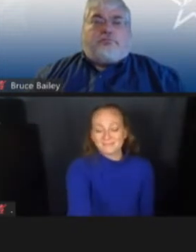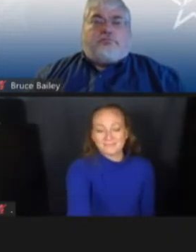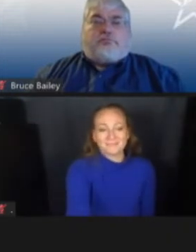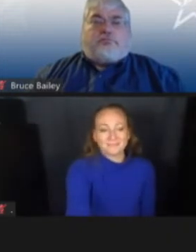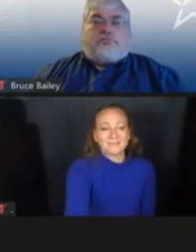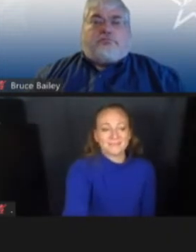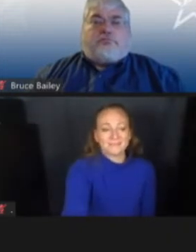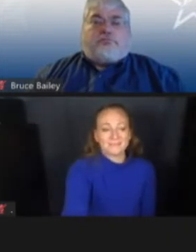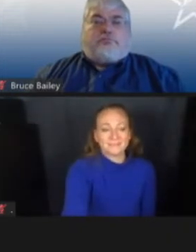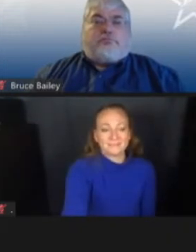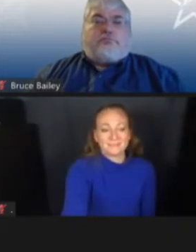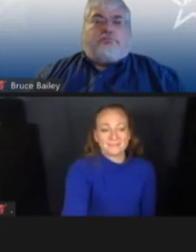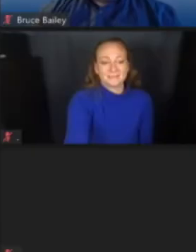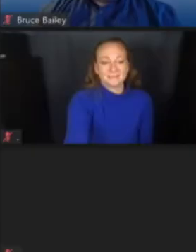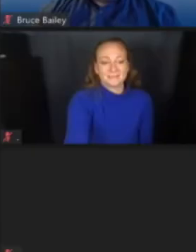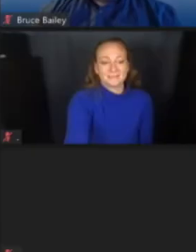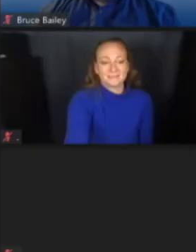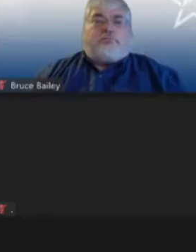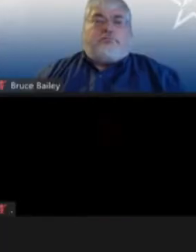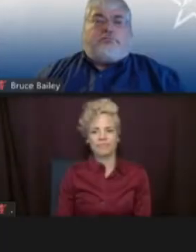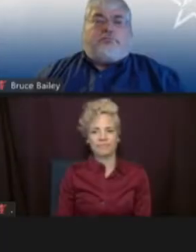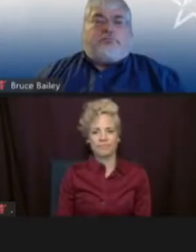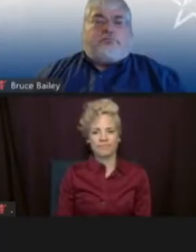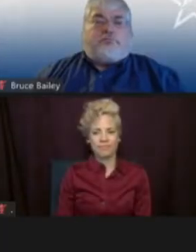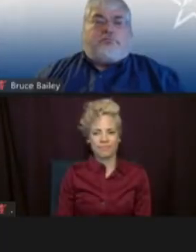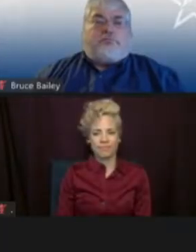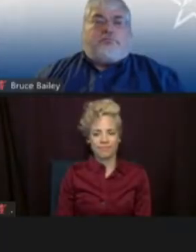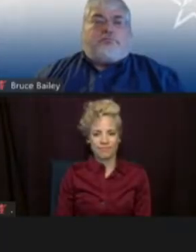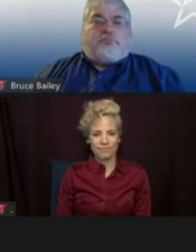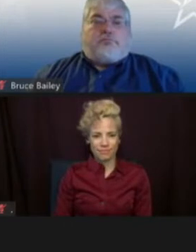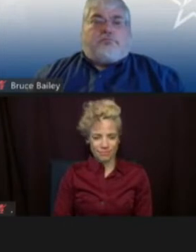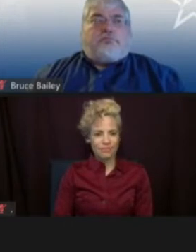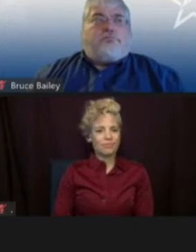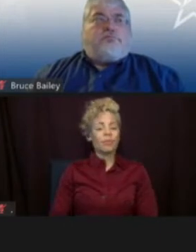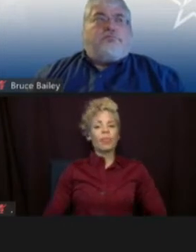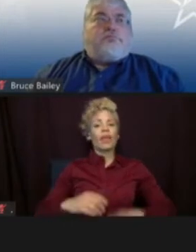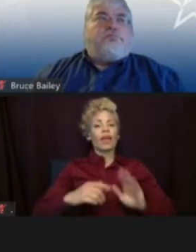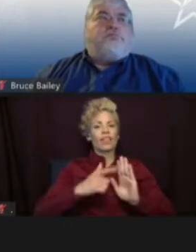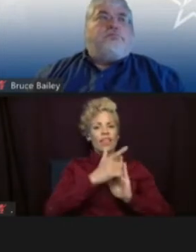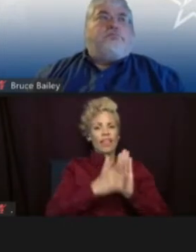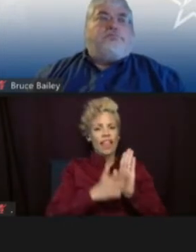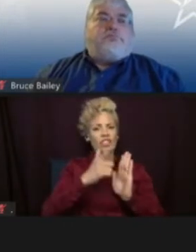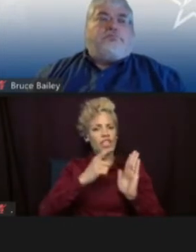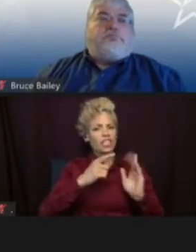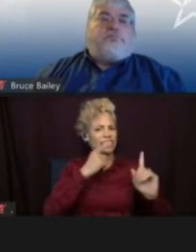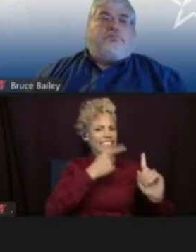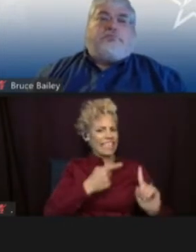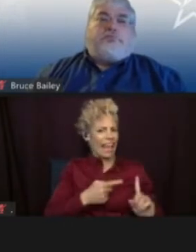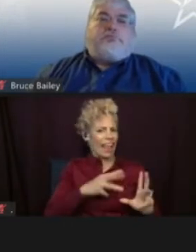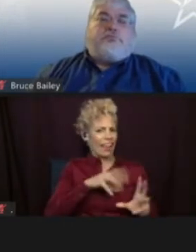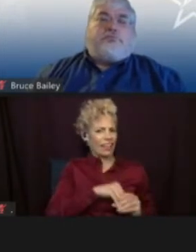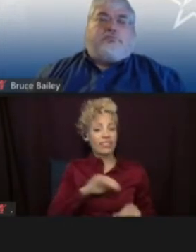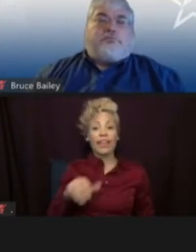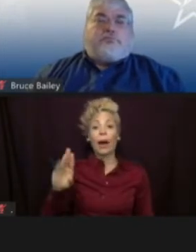The details of the legislation. So this is a bill which has four parts.